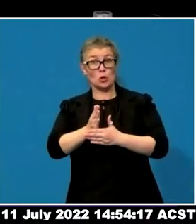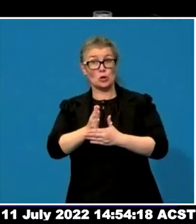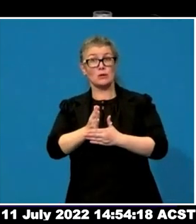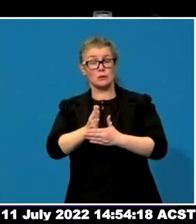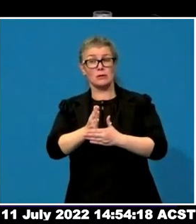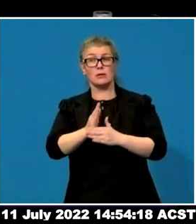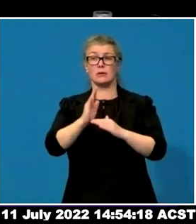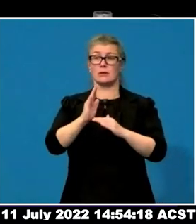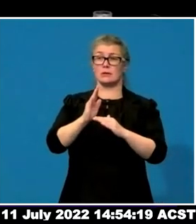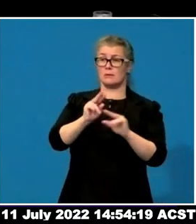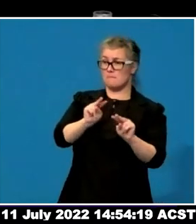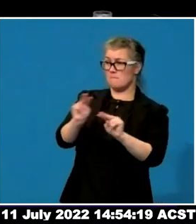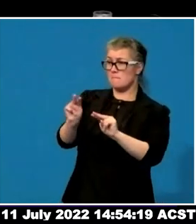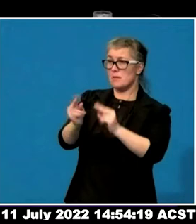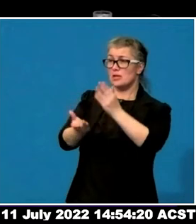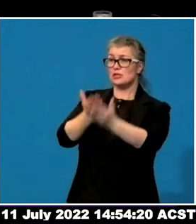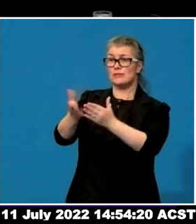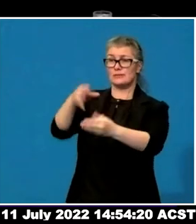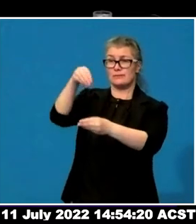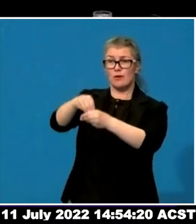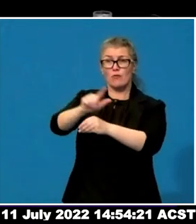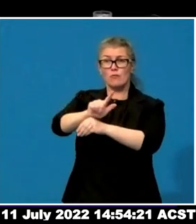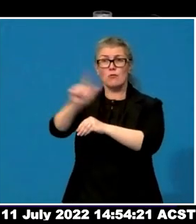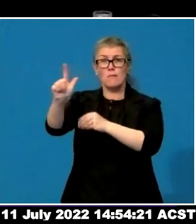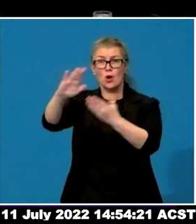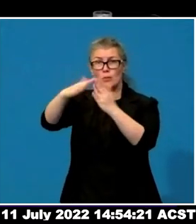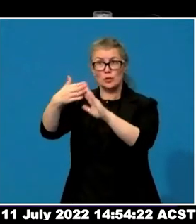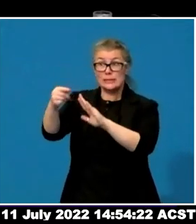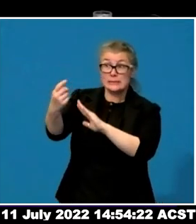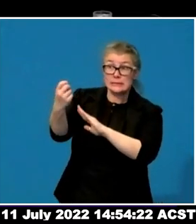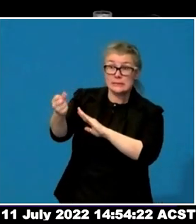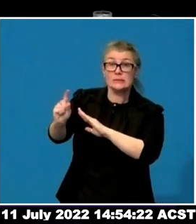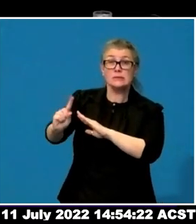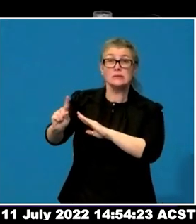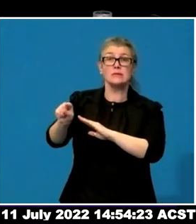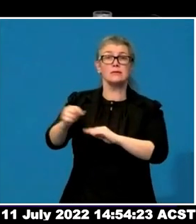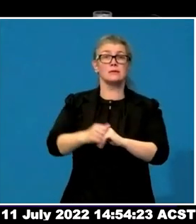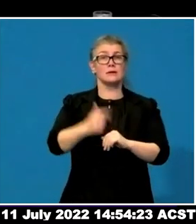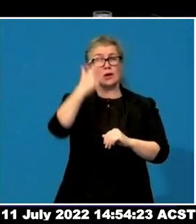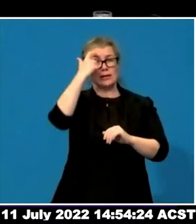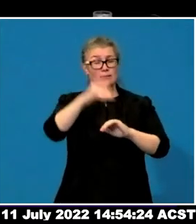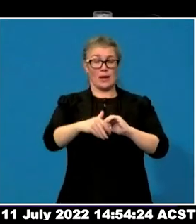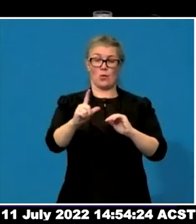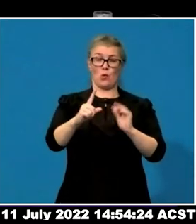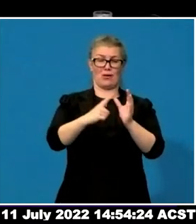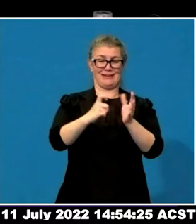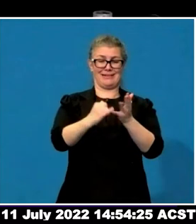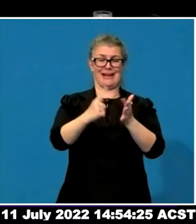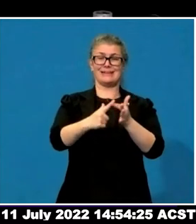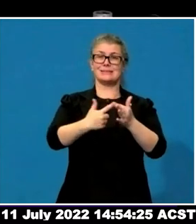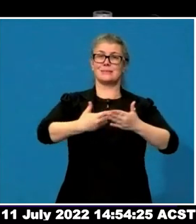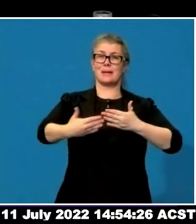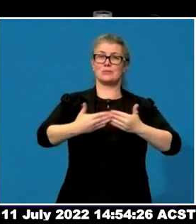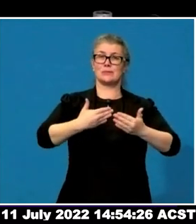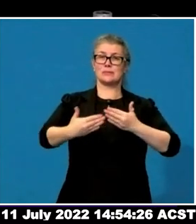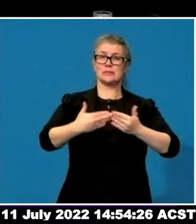in remote communities, that idea of case management, that's also something that the